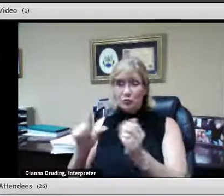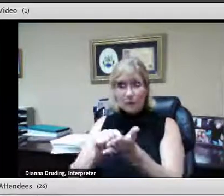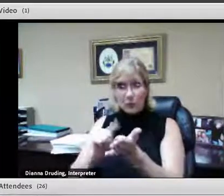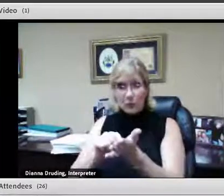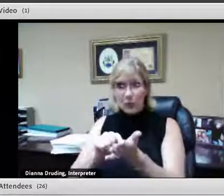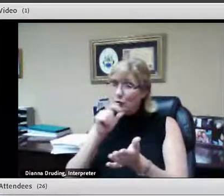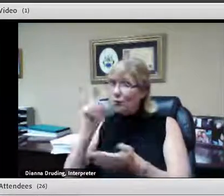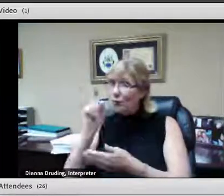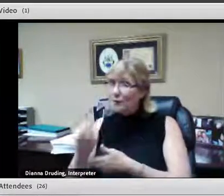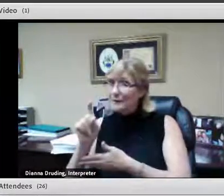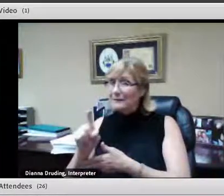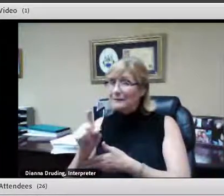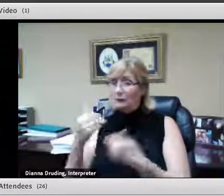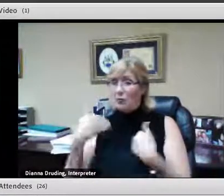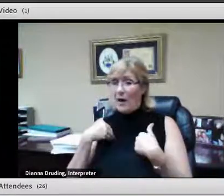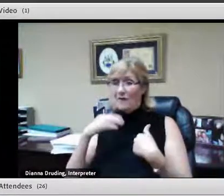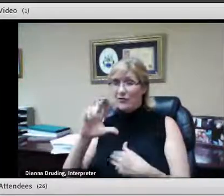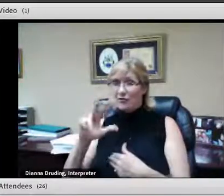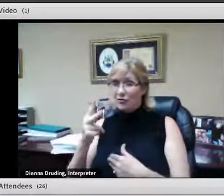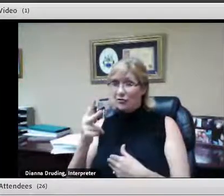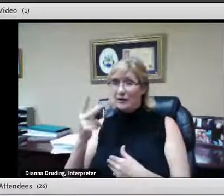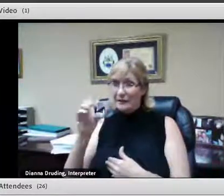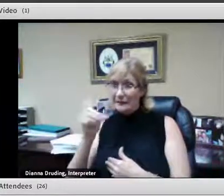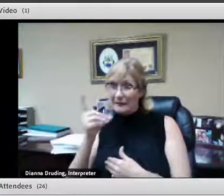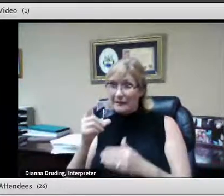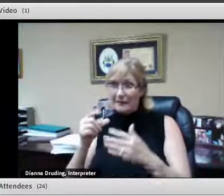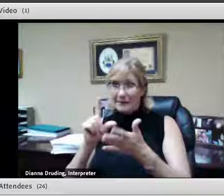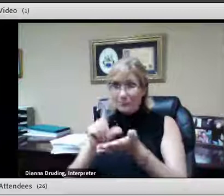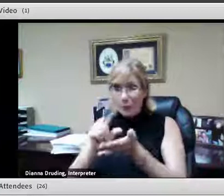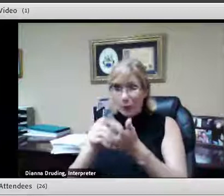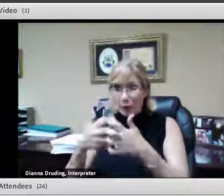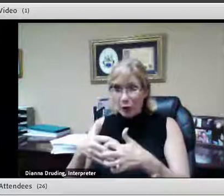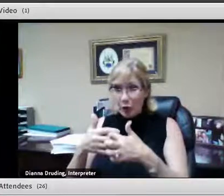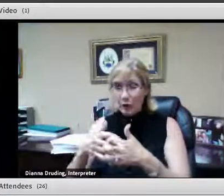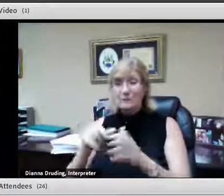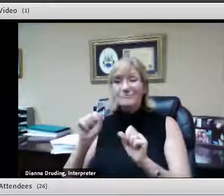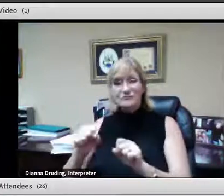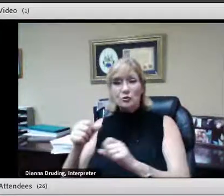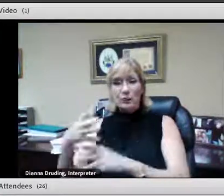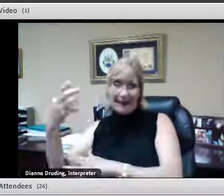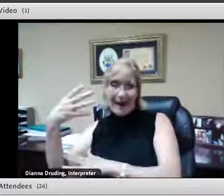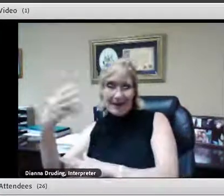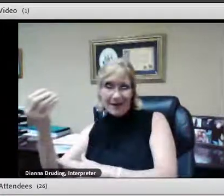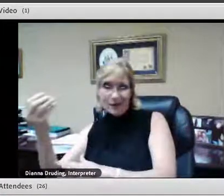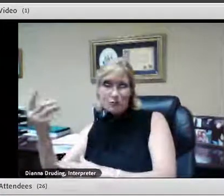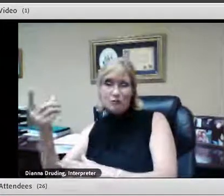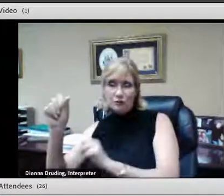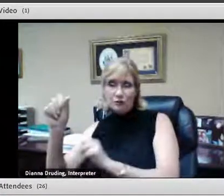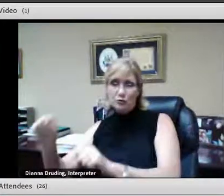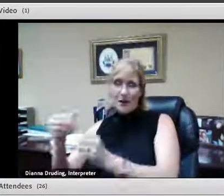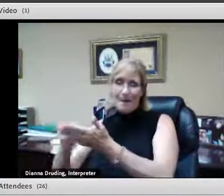to 3-D print things, too. You can always outsource it for relatively cheaply. It's cheaper than buying a 3-D printer, at least.